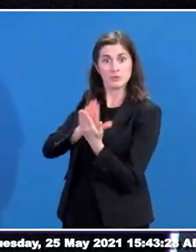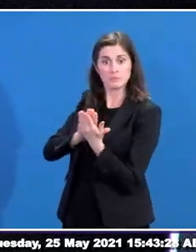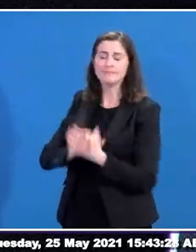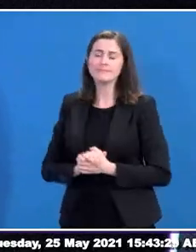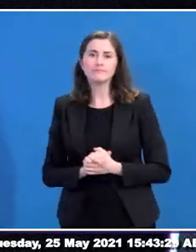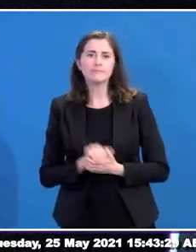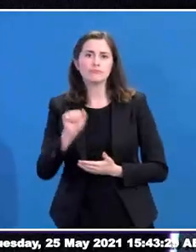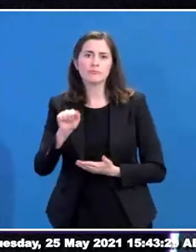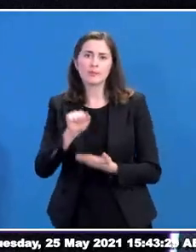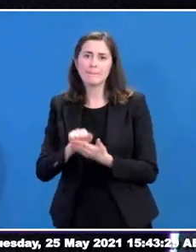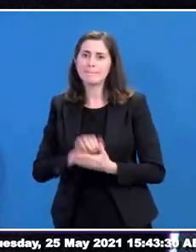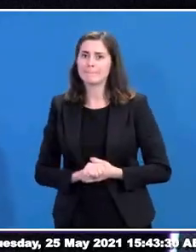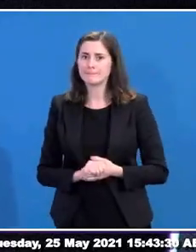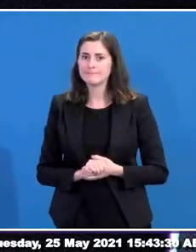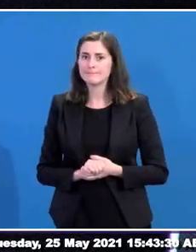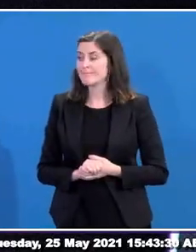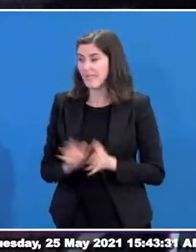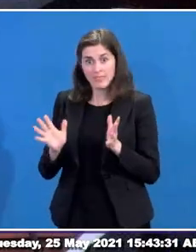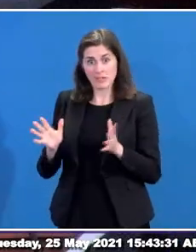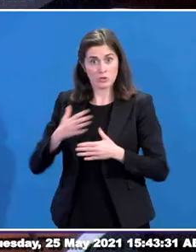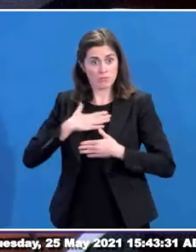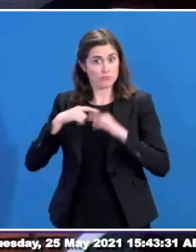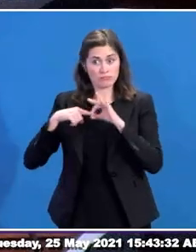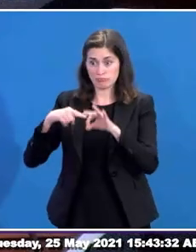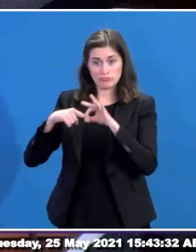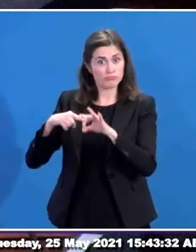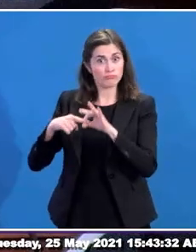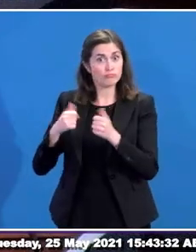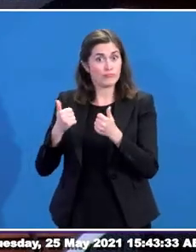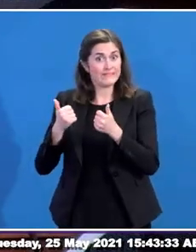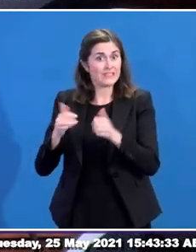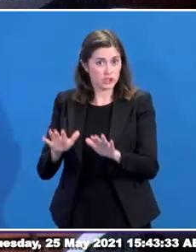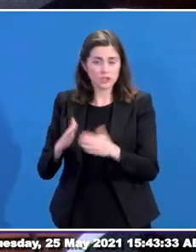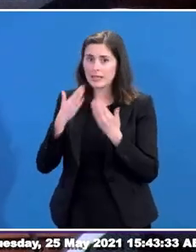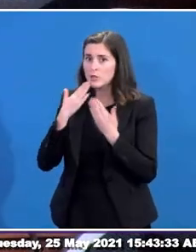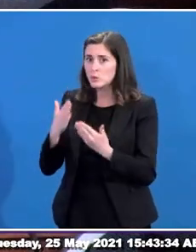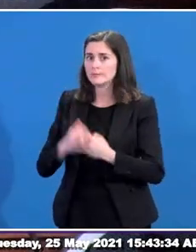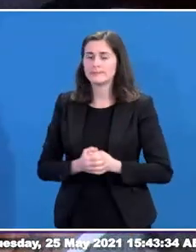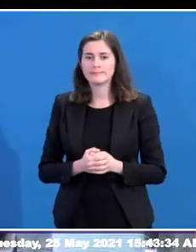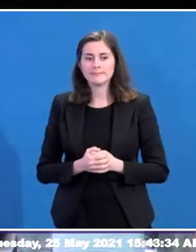Commissioners, they're the only questions I need to ask Ms Piaud. Thank you. CHAIR: Thank you very much.